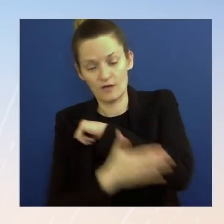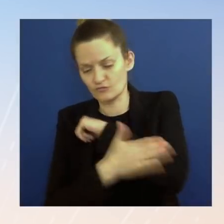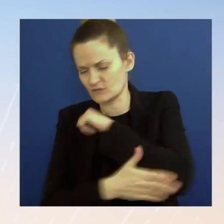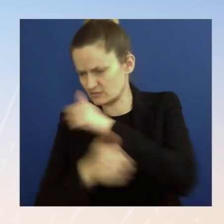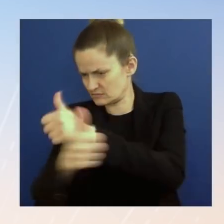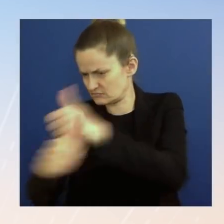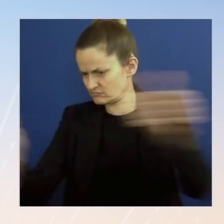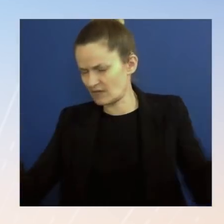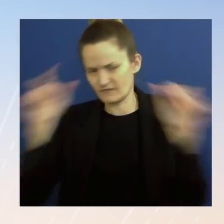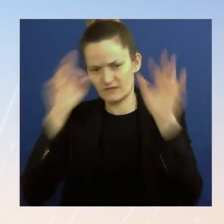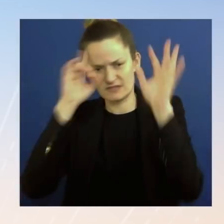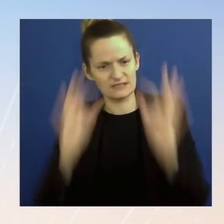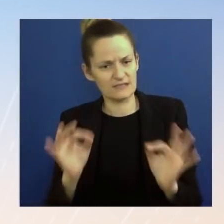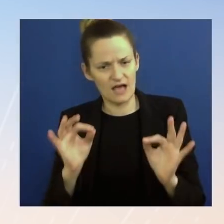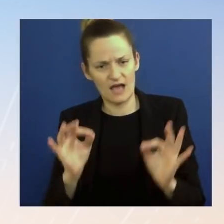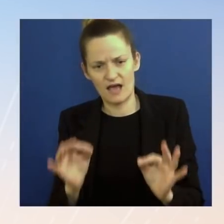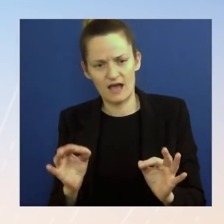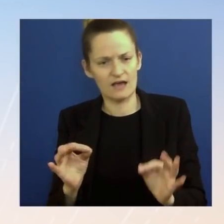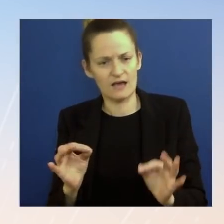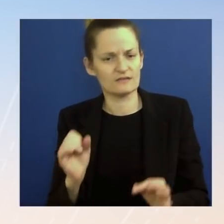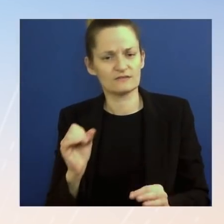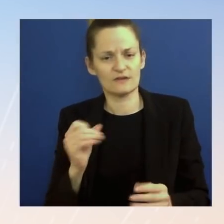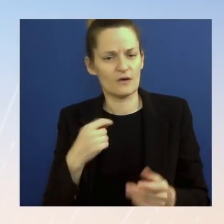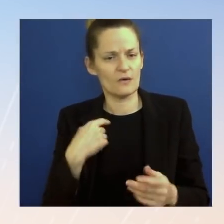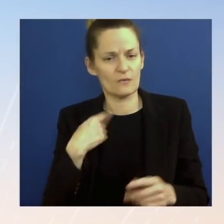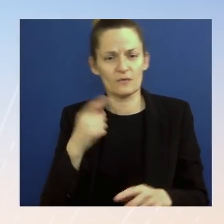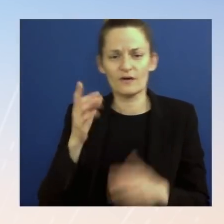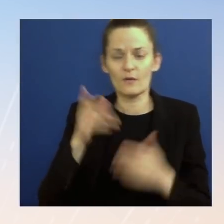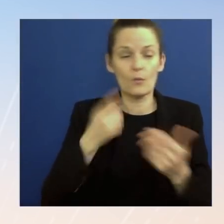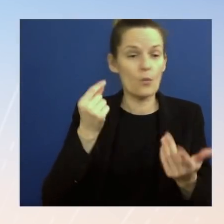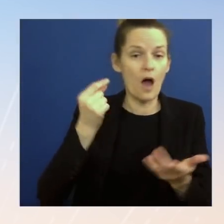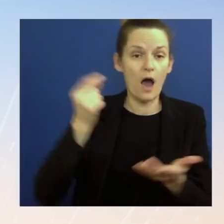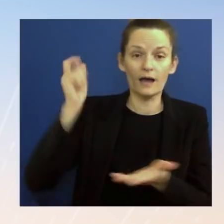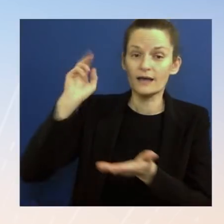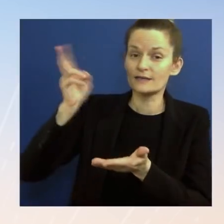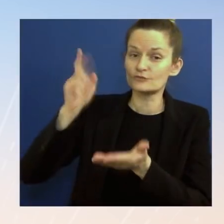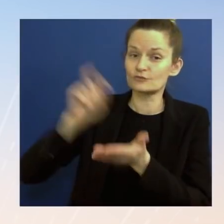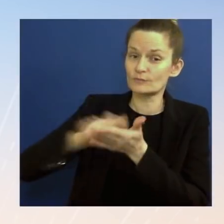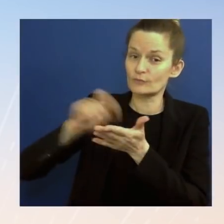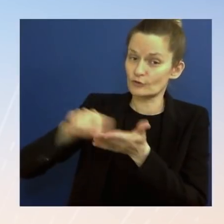The Press: And you believe the -- Ms. Psaki: I think we've got to move on. We've got to get around. >> The Press: Just very quickly. Ms. Psaki: Okay. The Press: Do you just believe this economic pressure